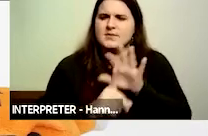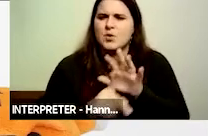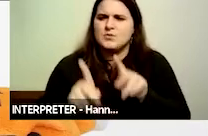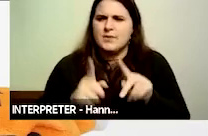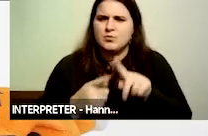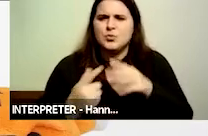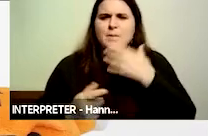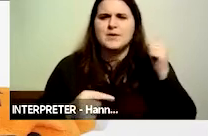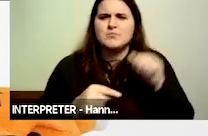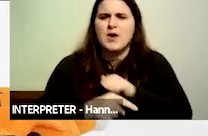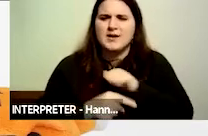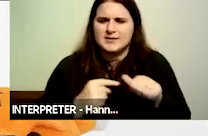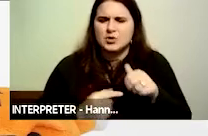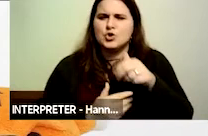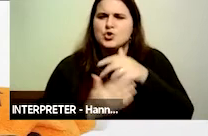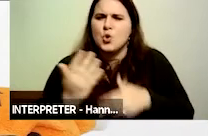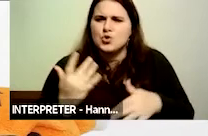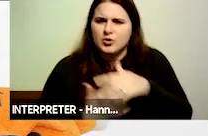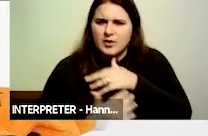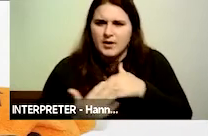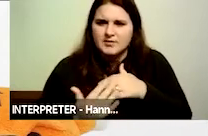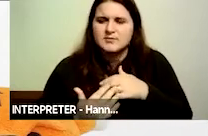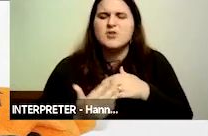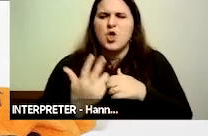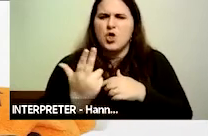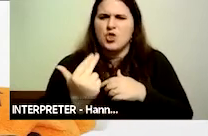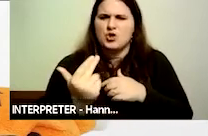at that point it was 13 different things that we wanted people to do around security awareness